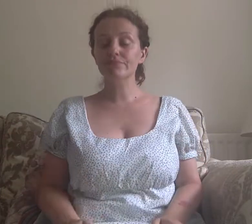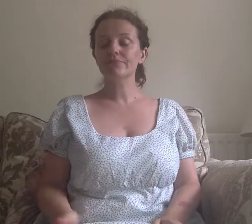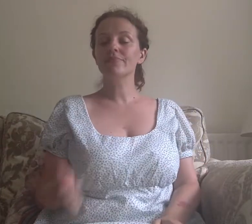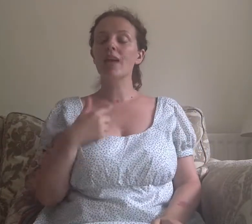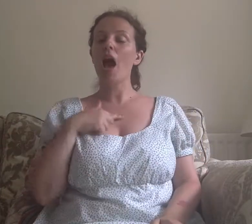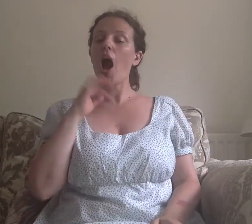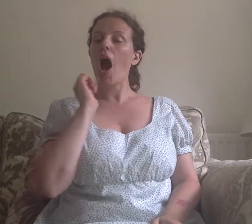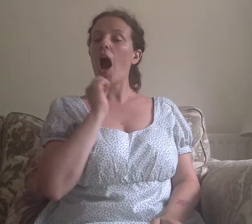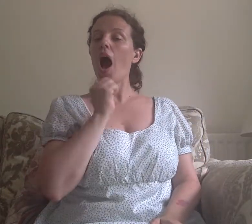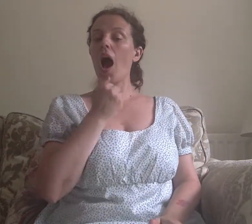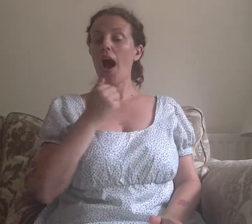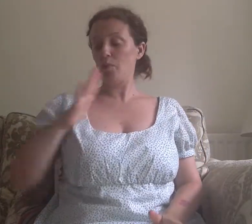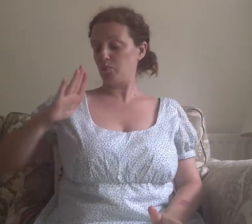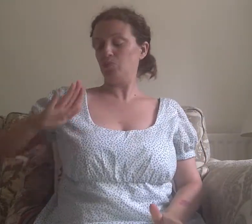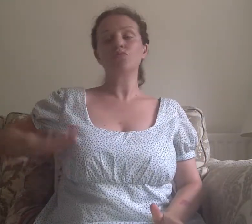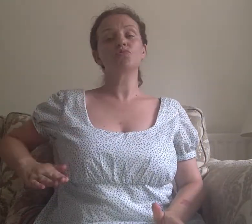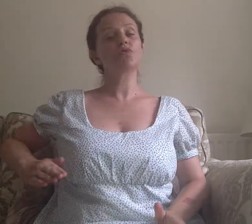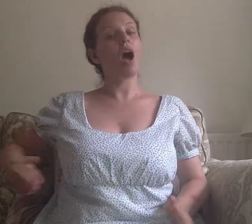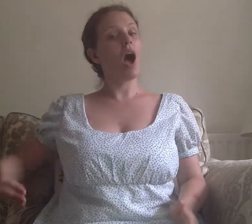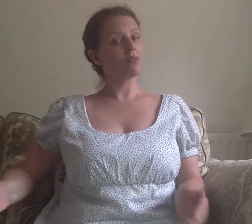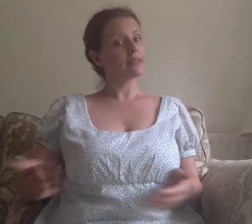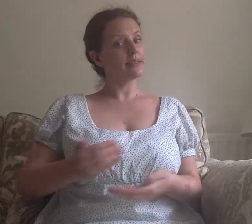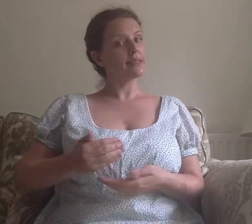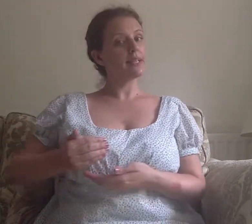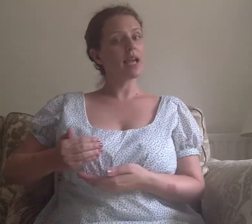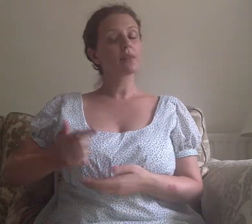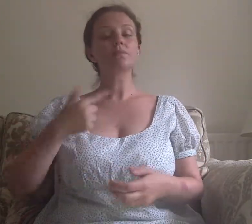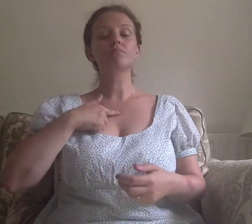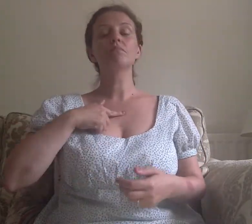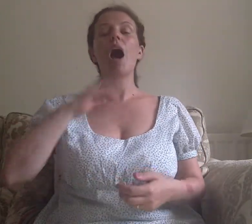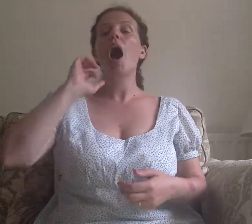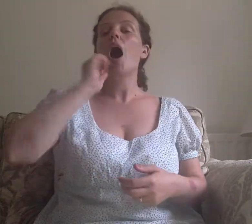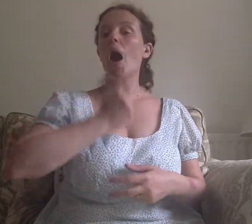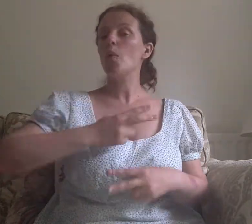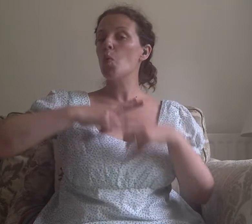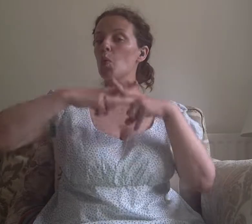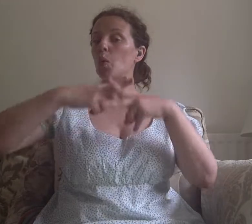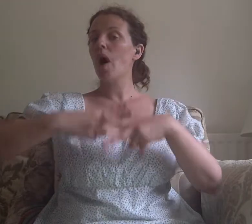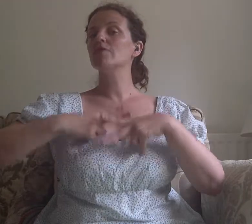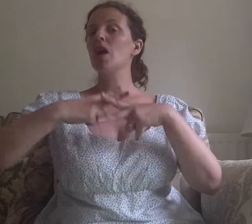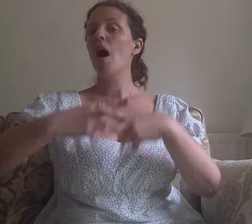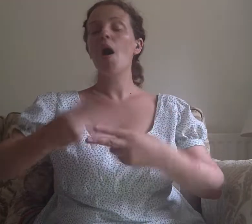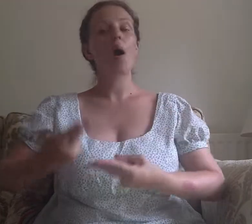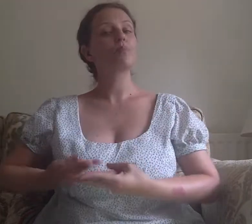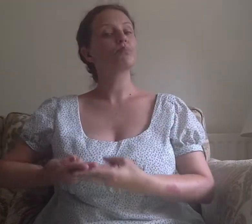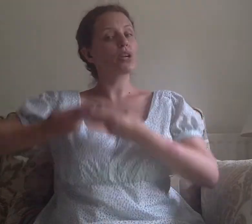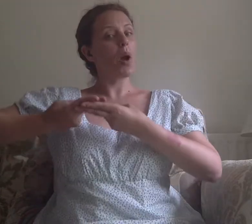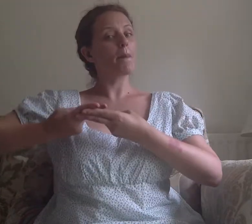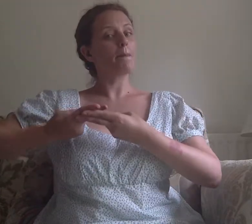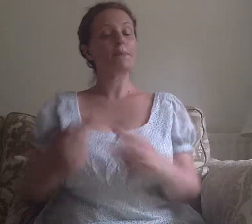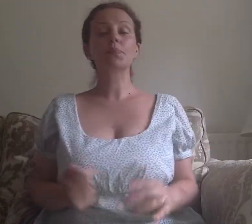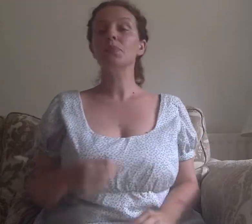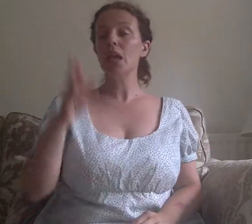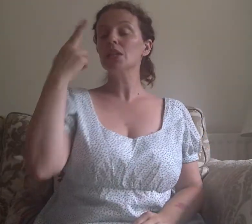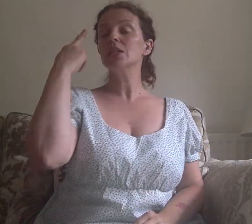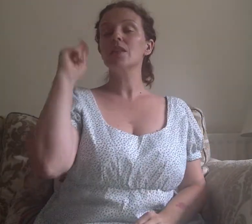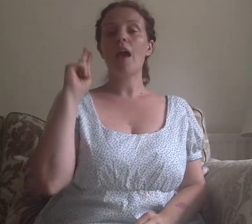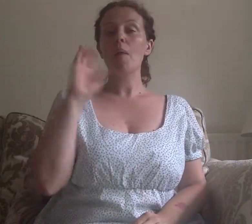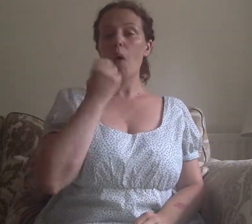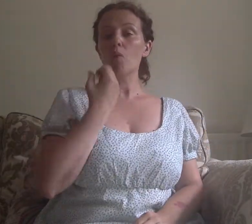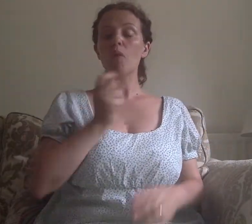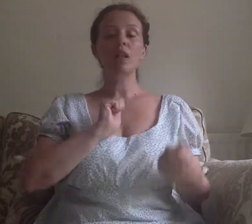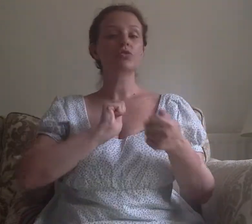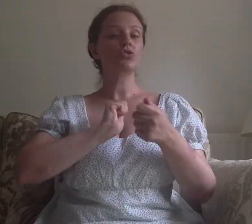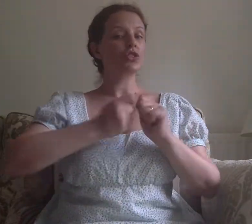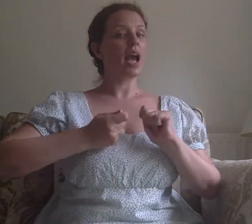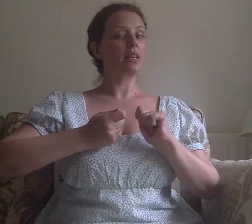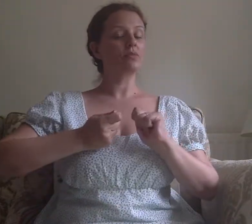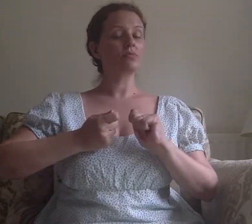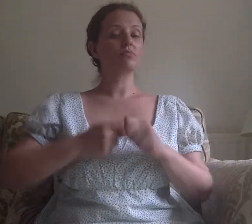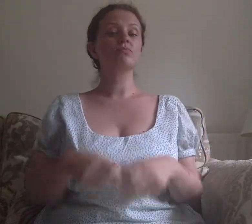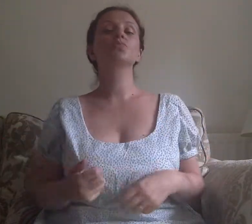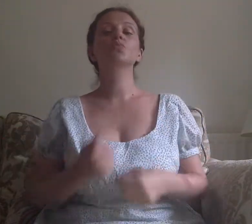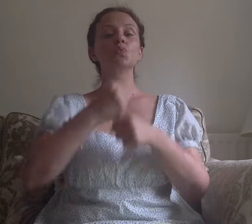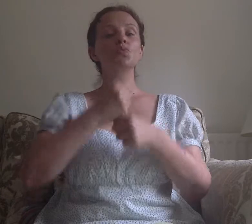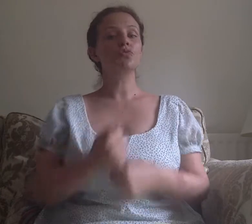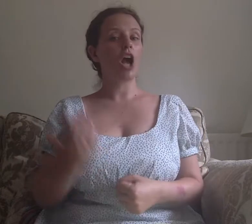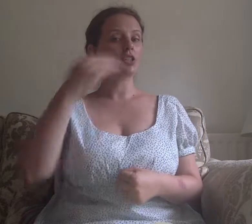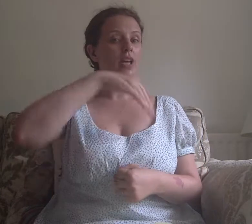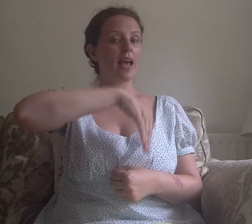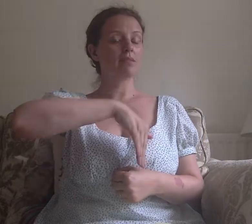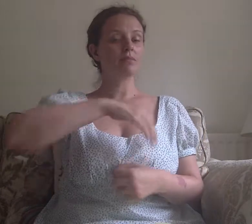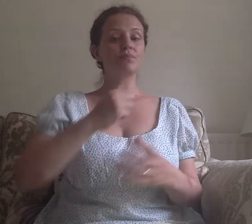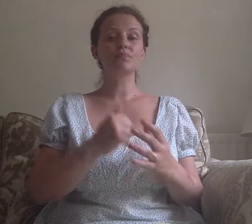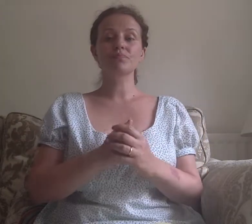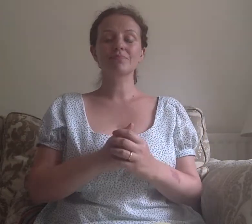"I will take the child and bring him up. His name will change to Churchill.